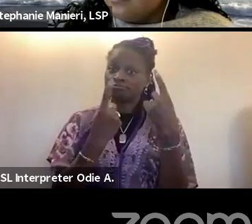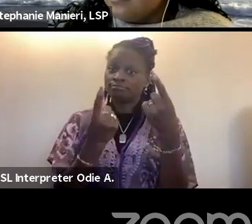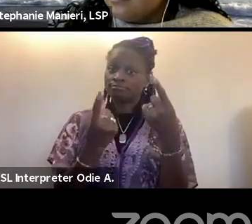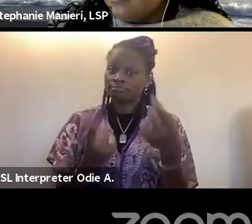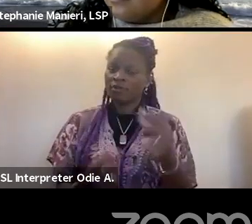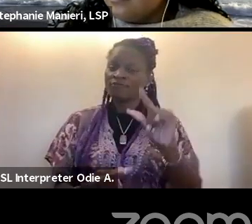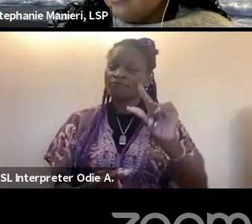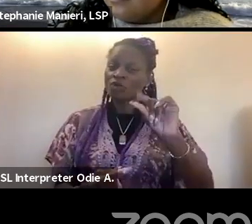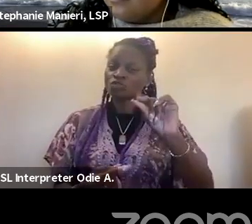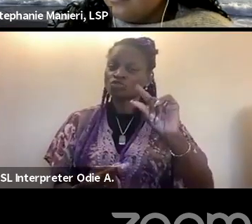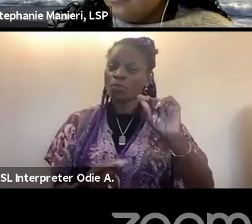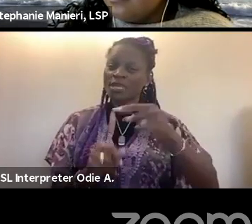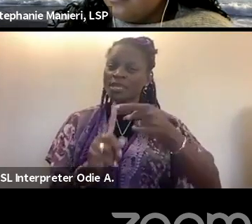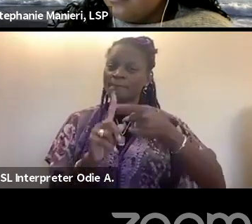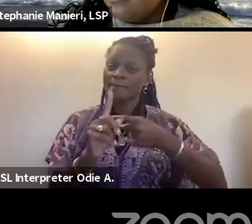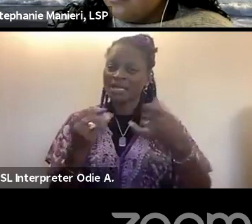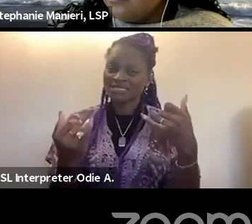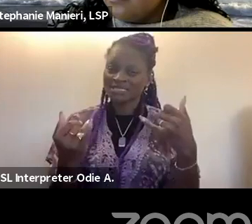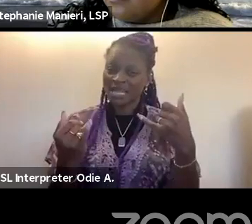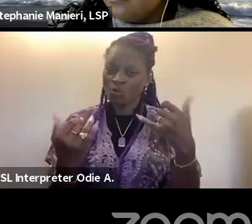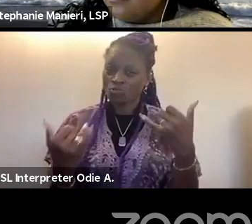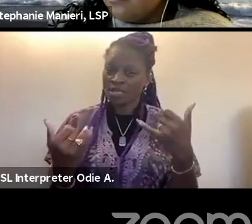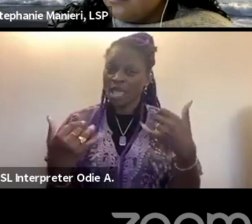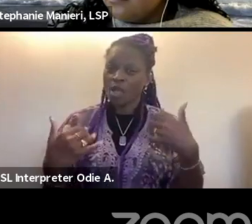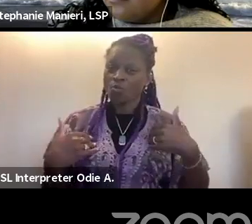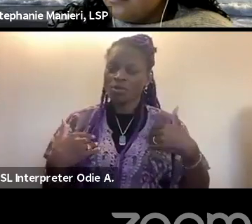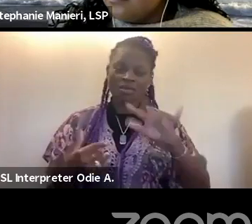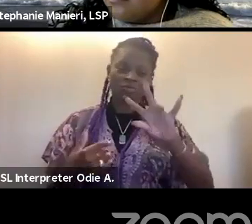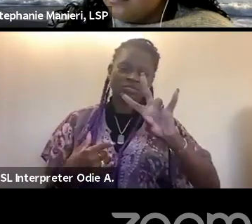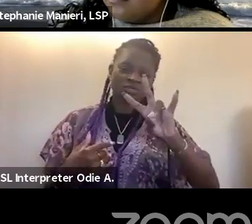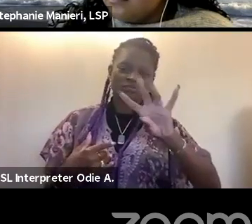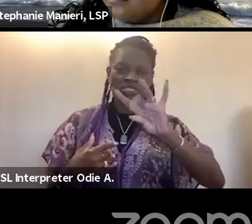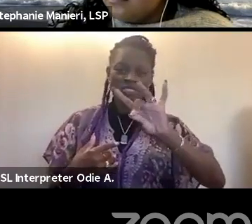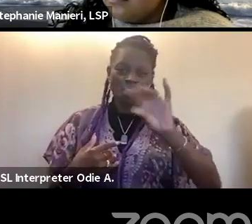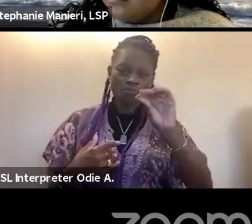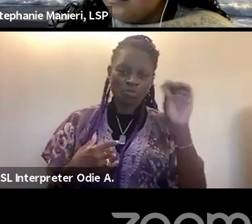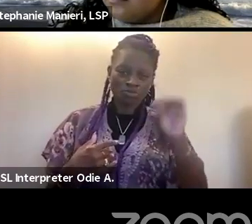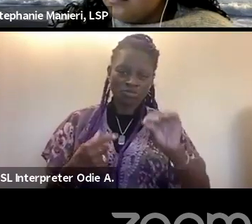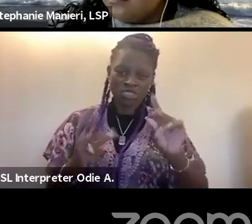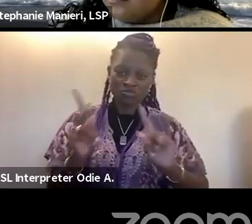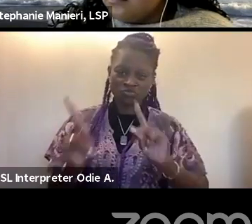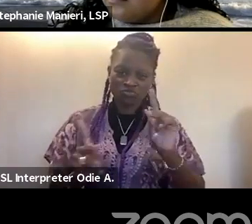We are currently at 78% of our eligible population